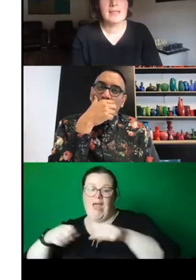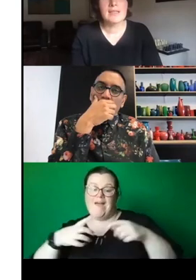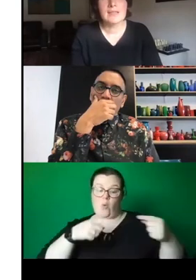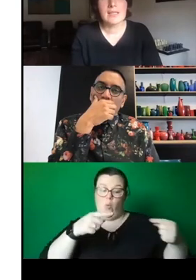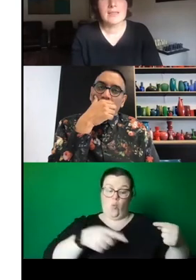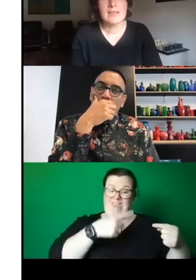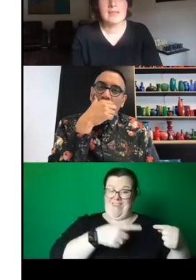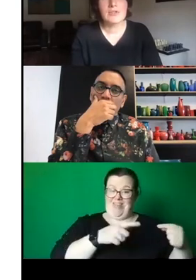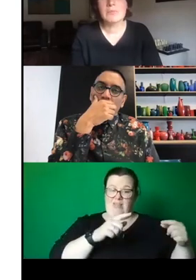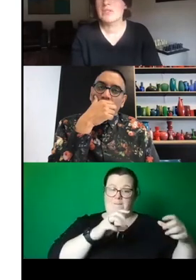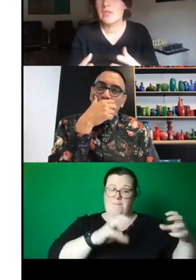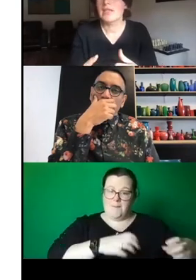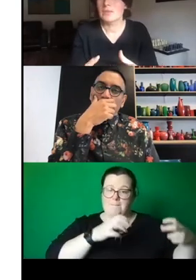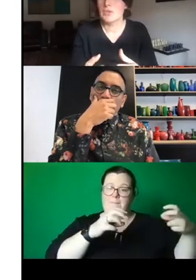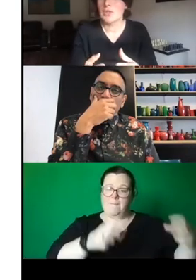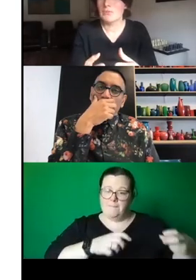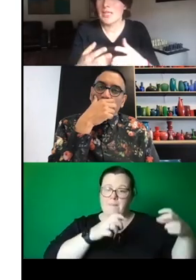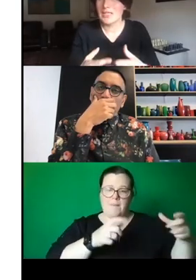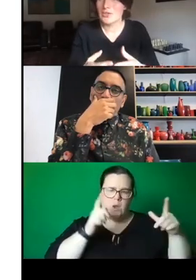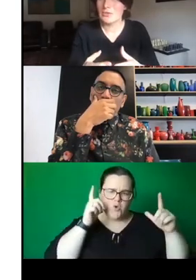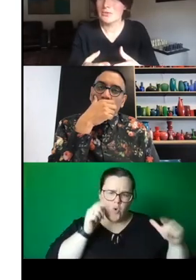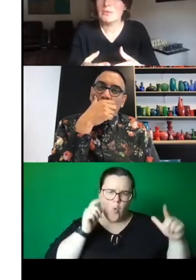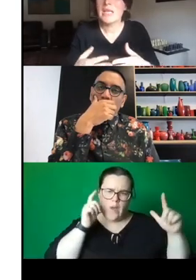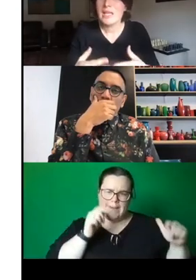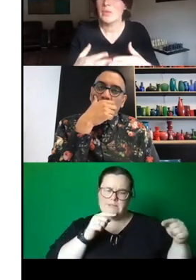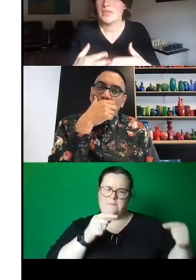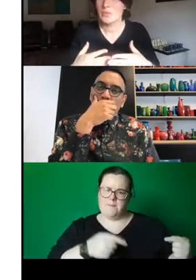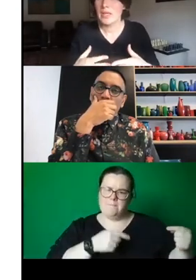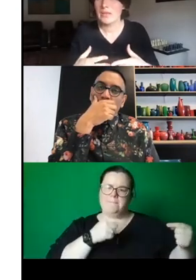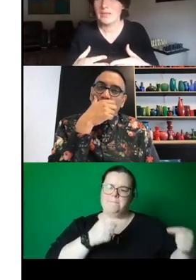that it's an incredible device which i'm really sort of familiar with as well and